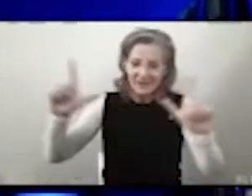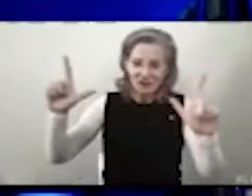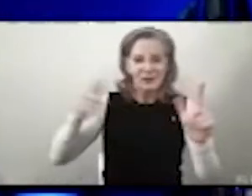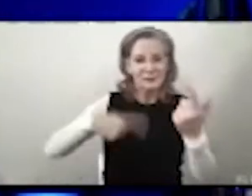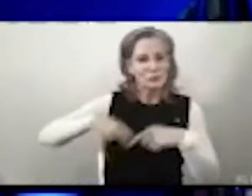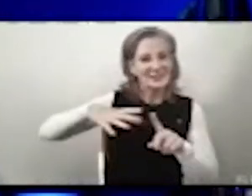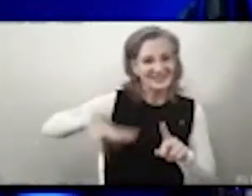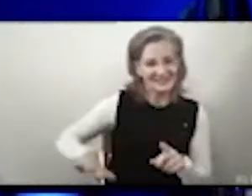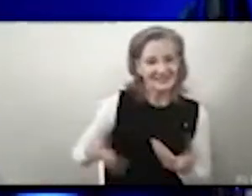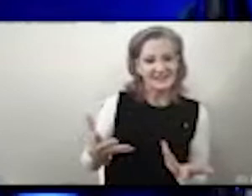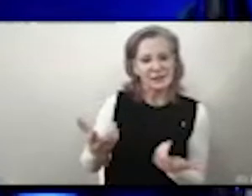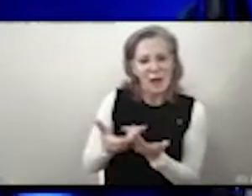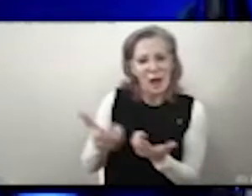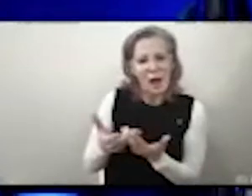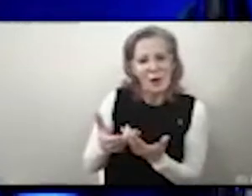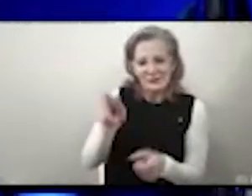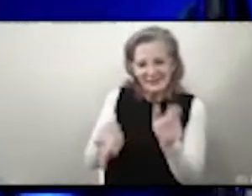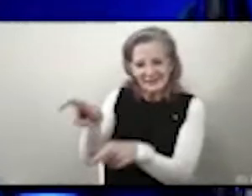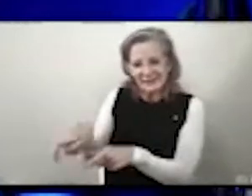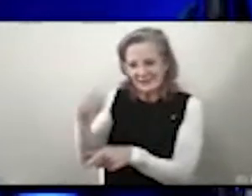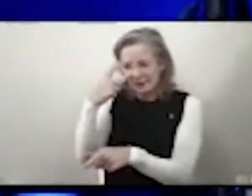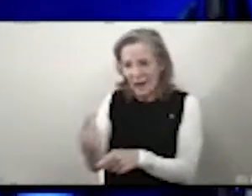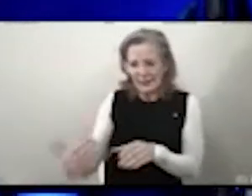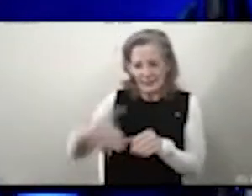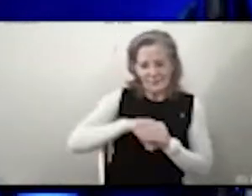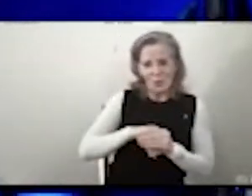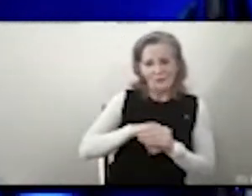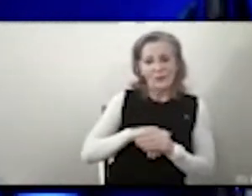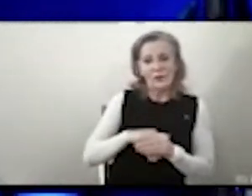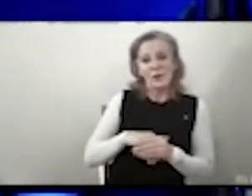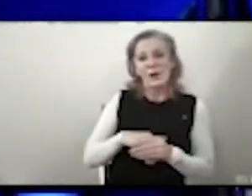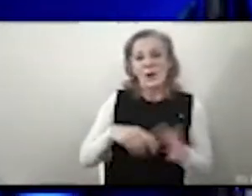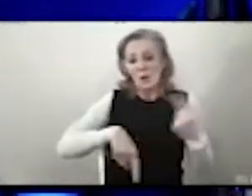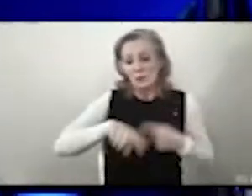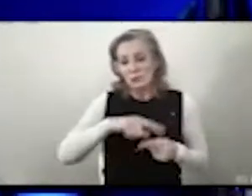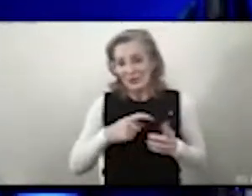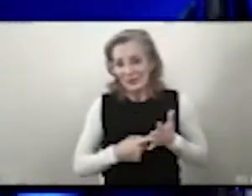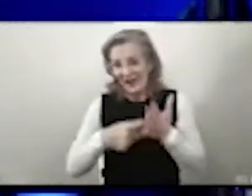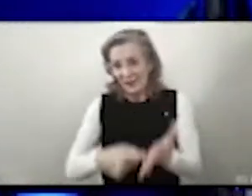third sector bodies and academic experts work together to develop a national